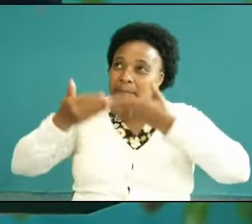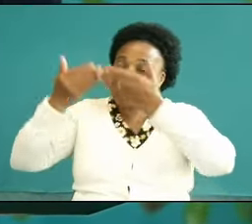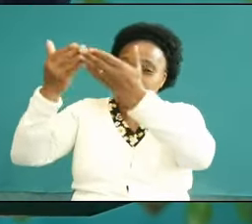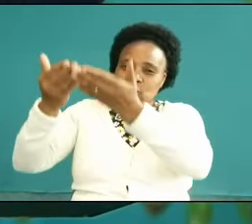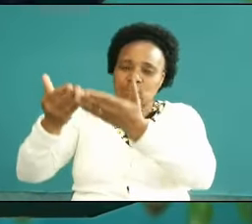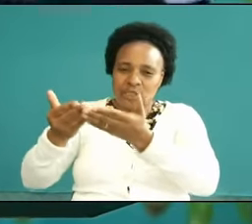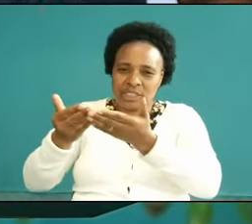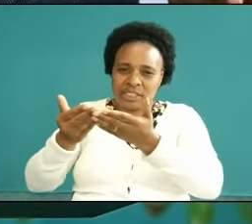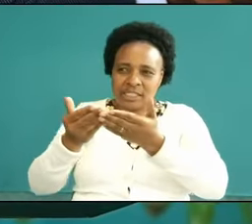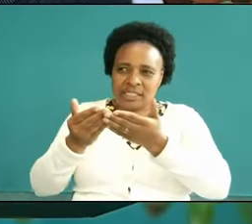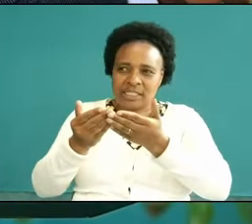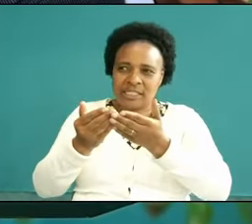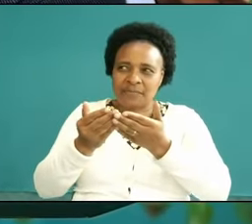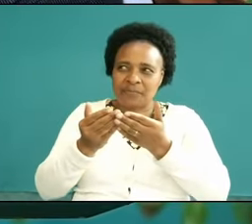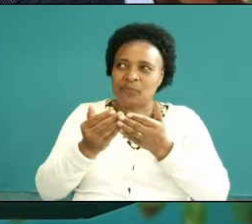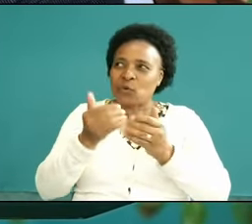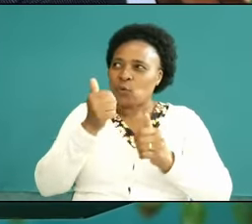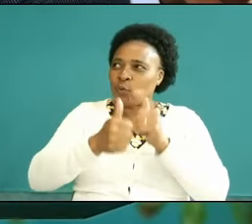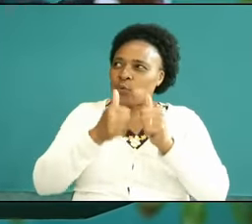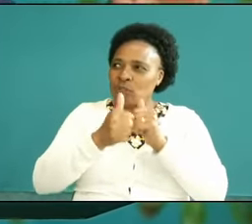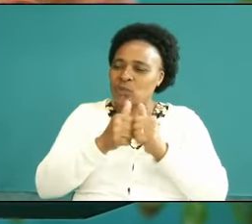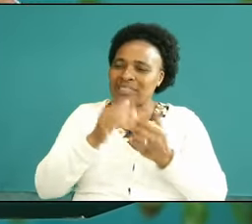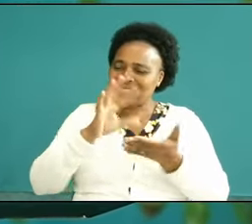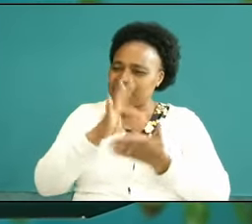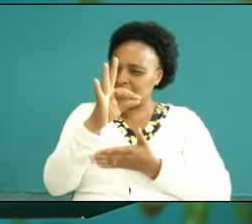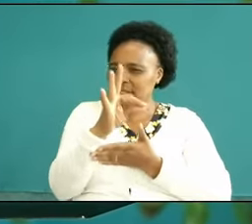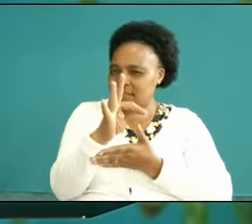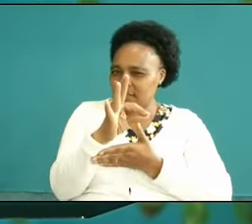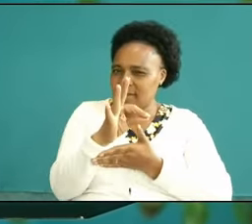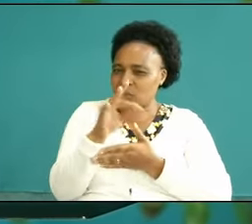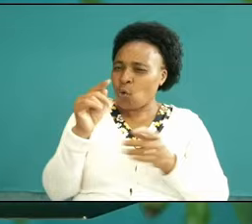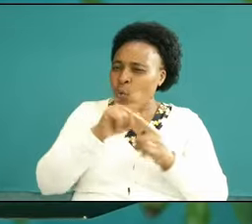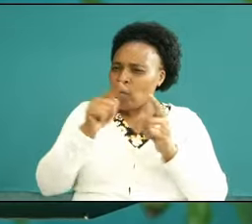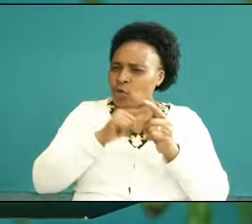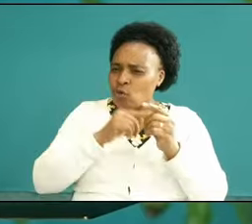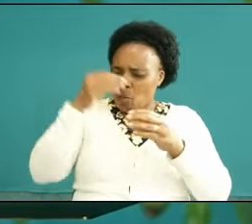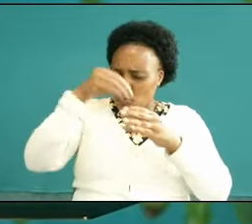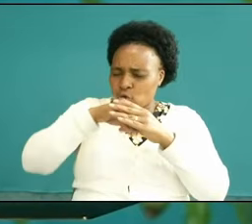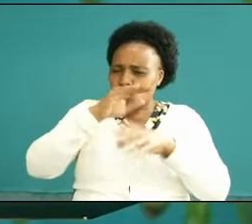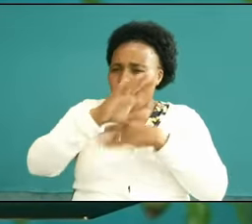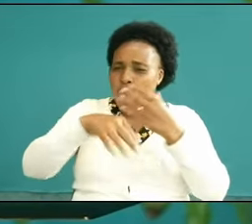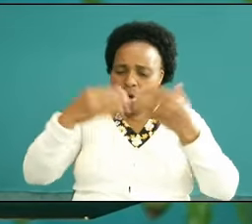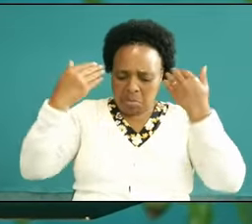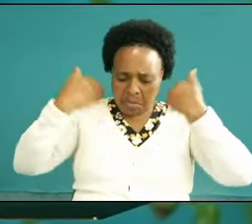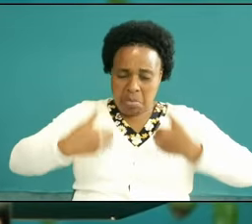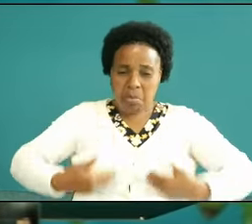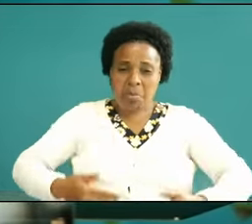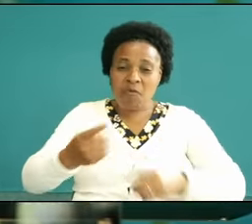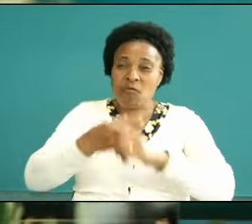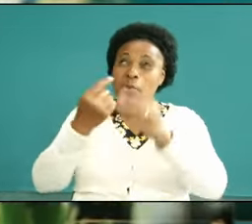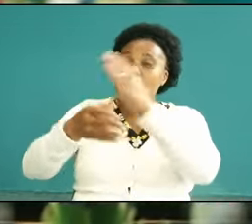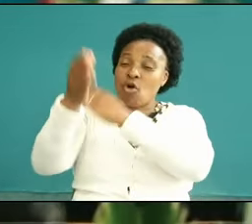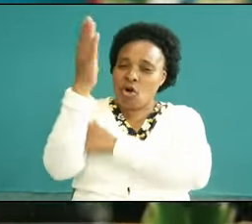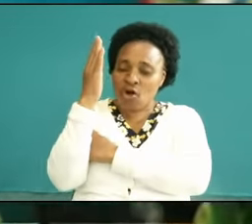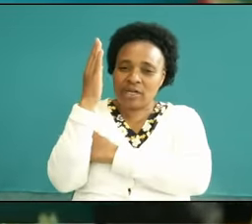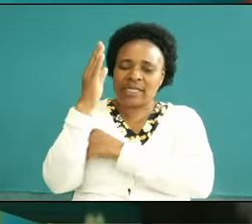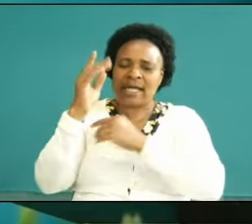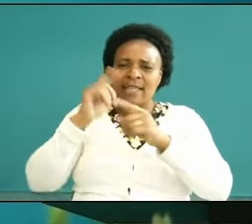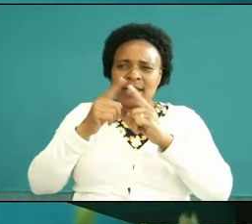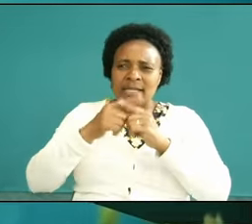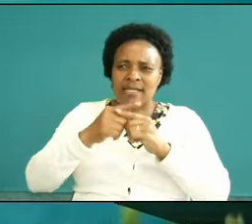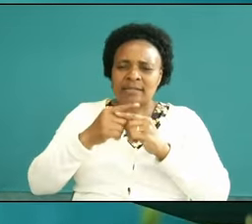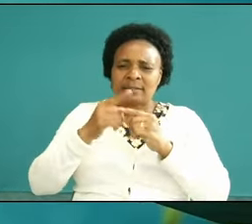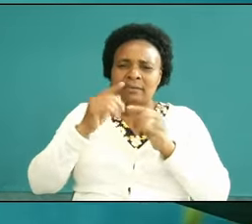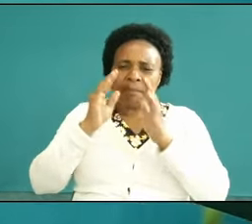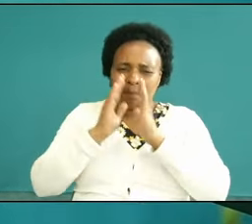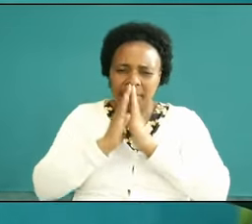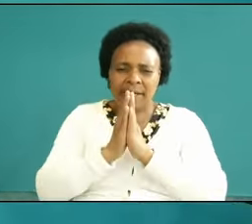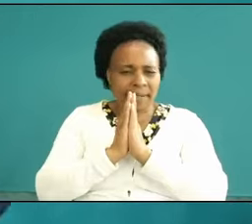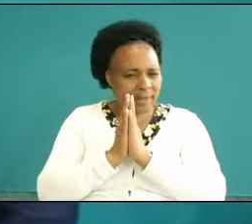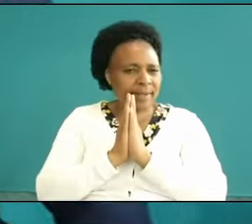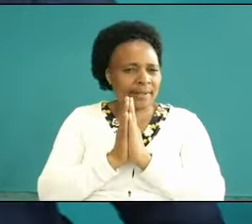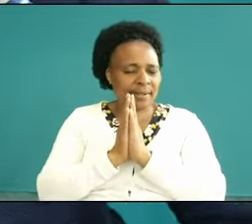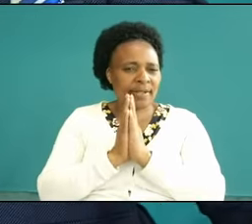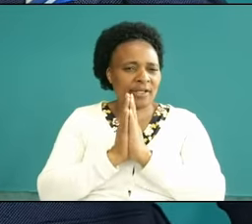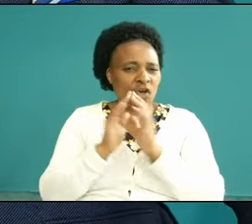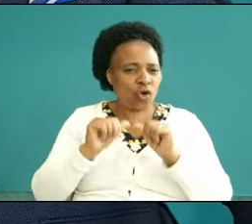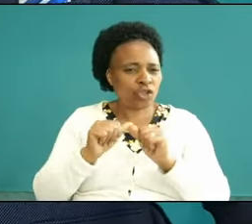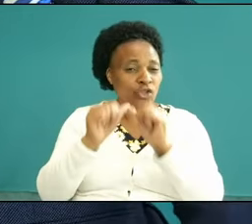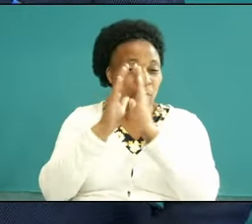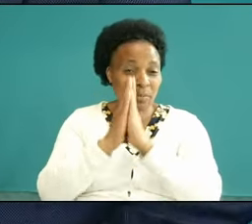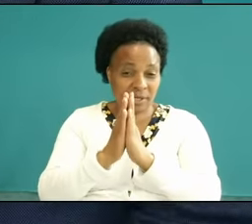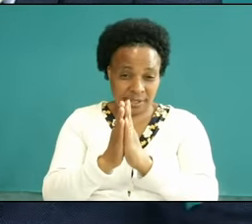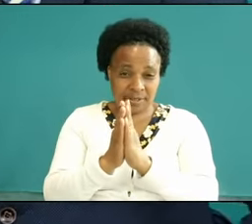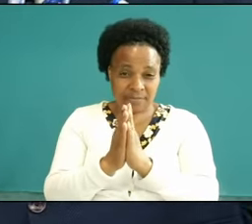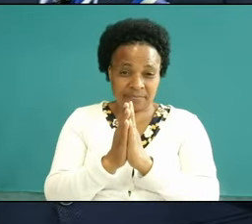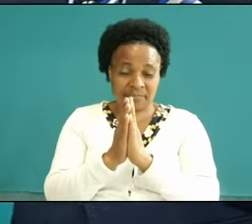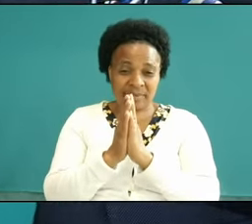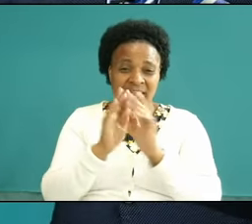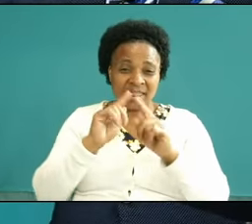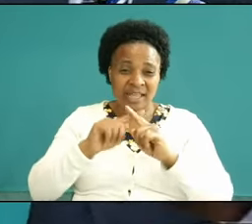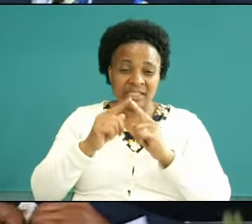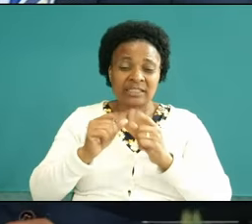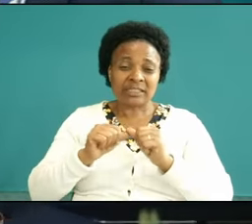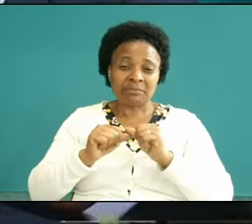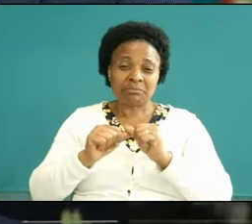the spirit when you put on the arm of God then begin pray begin praying begin praying begin